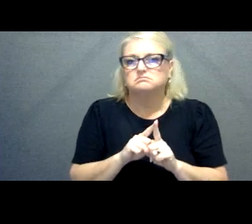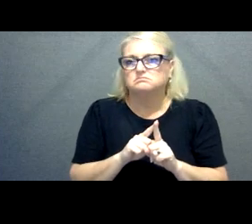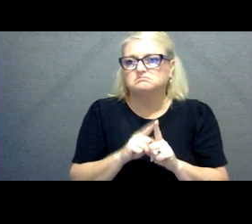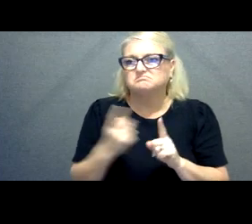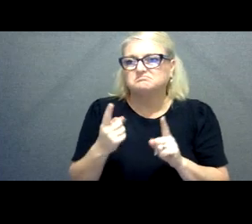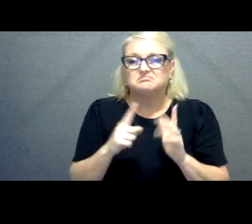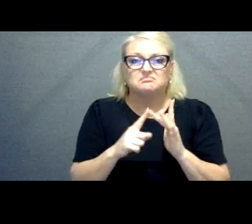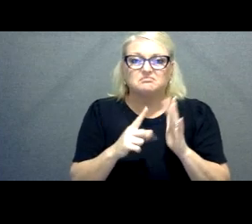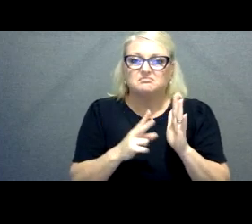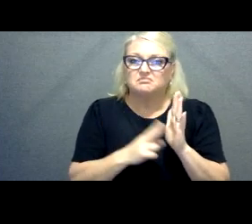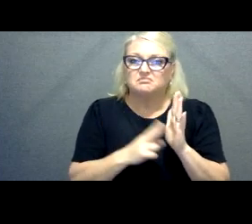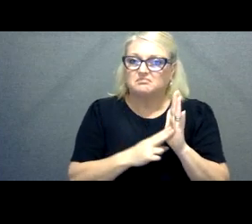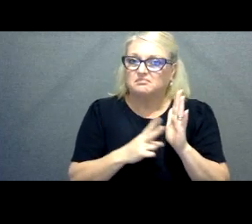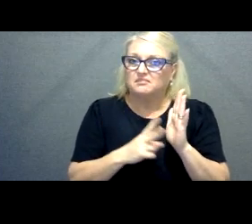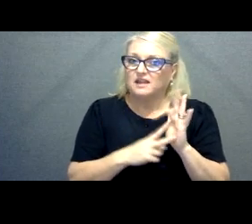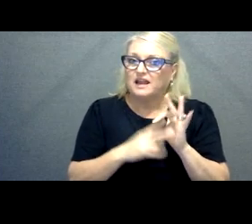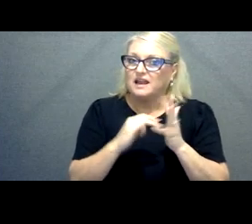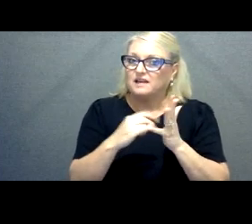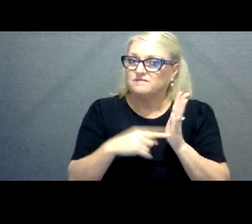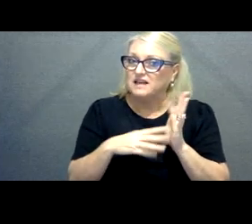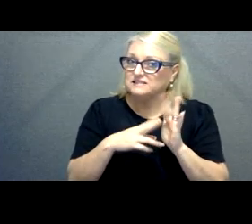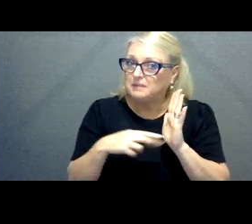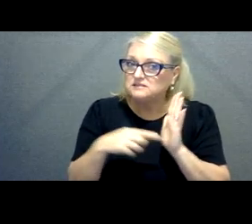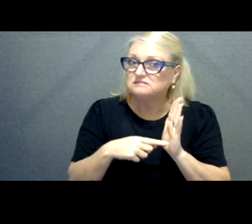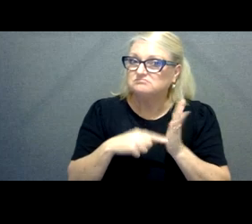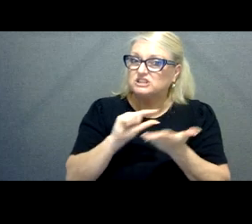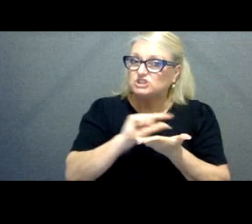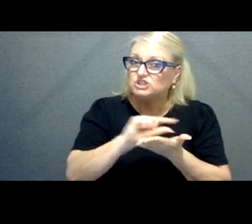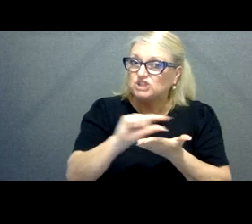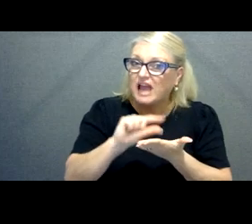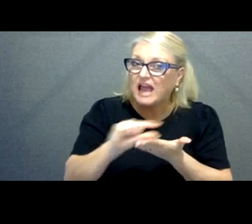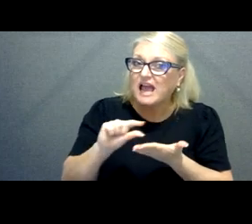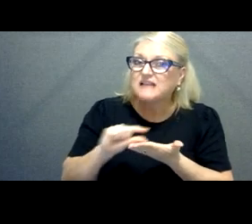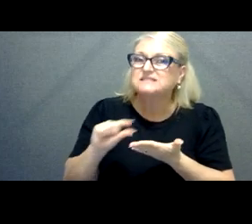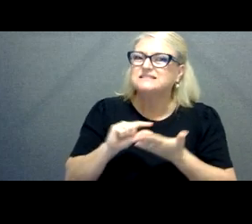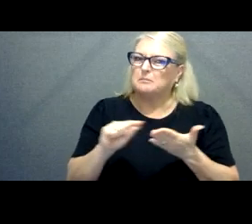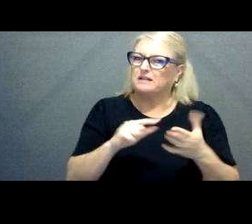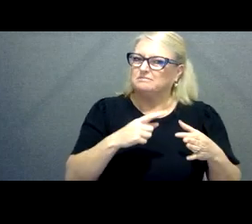view if the client has shares and receives dividends if they have a rental property and